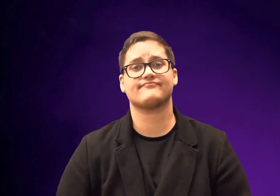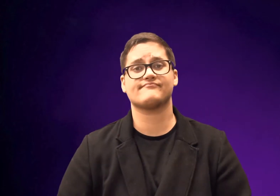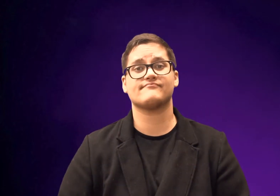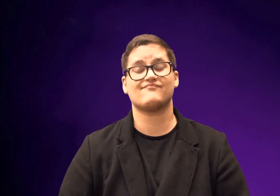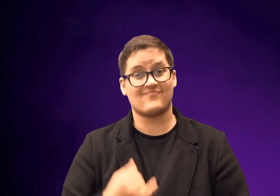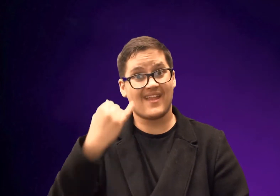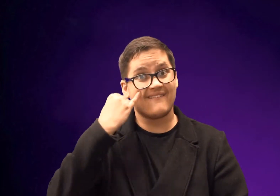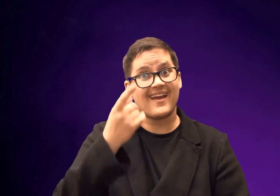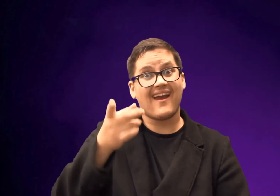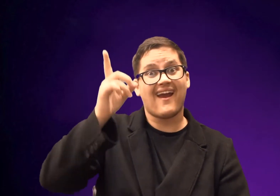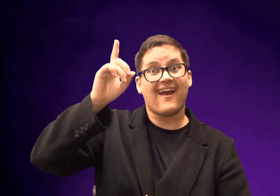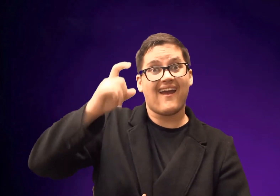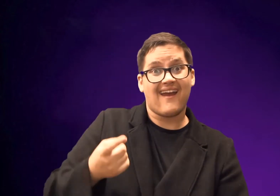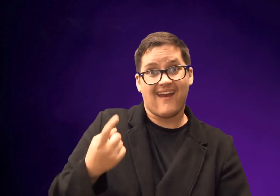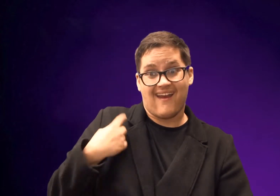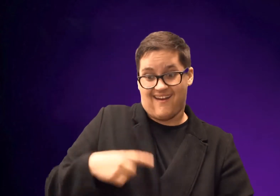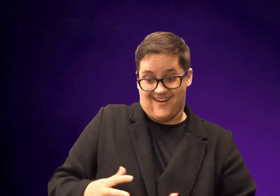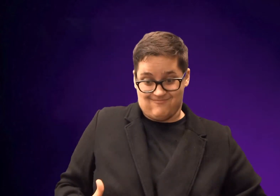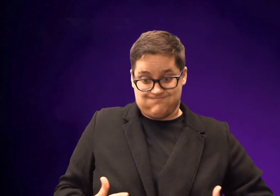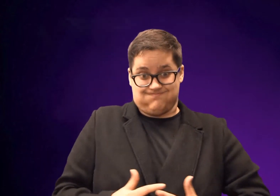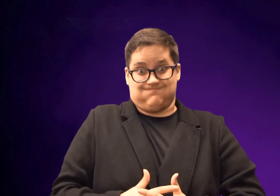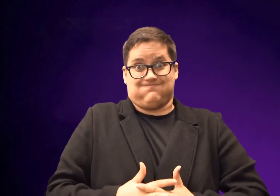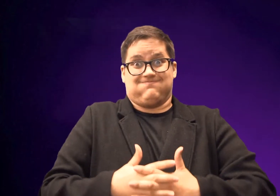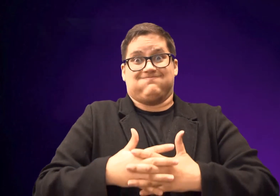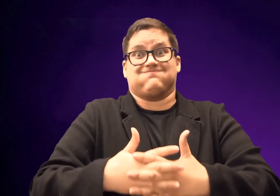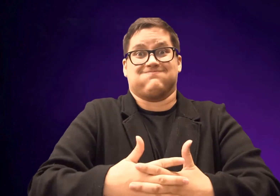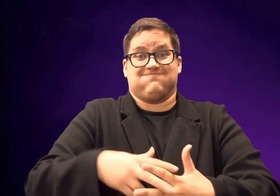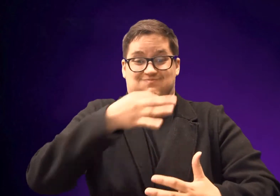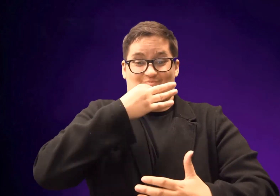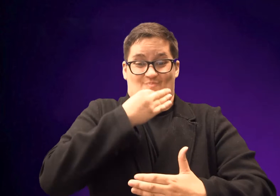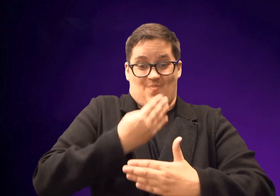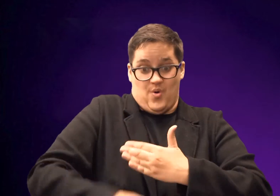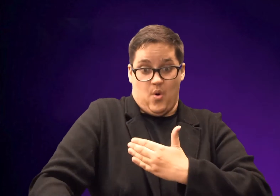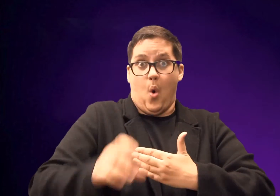If you got diagnosed with HIV during late in pregnancy/near baby's birth,